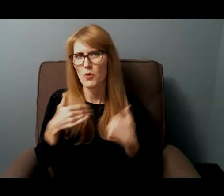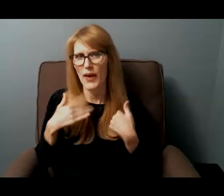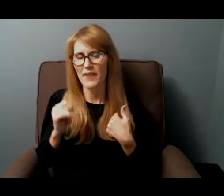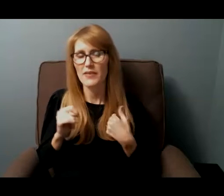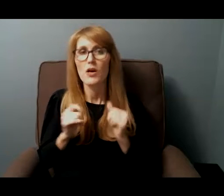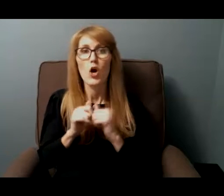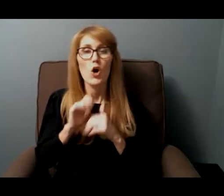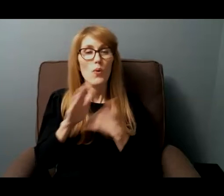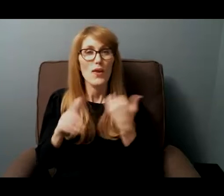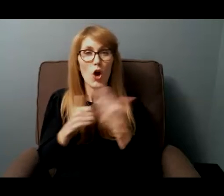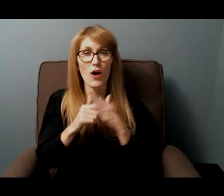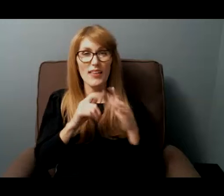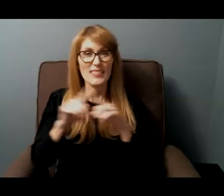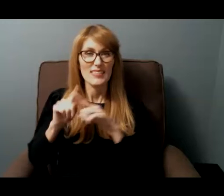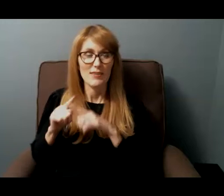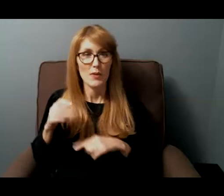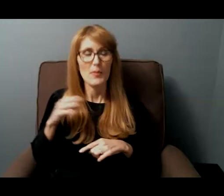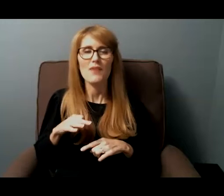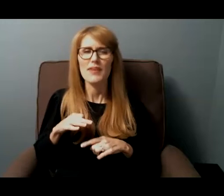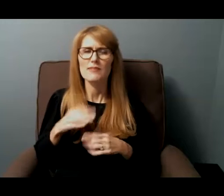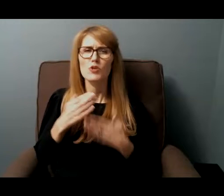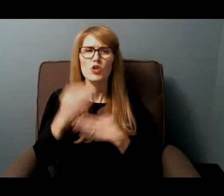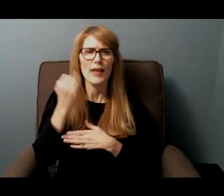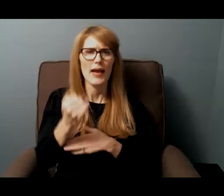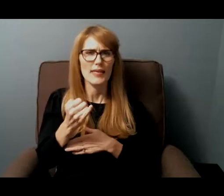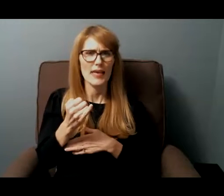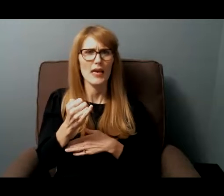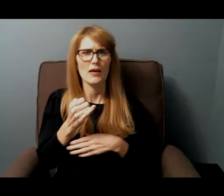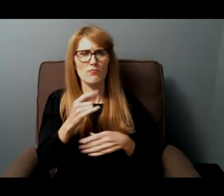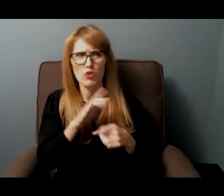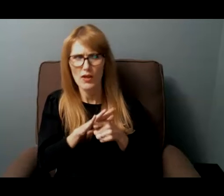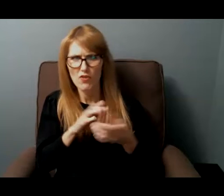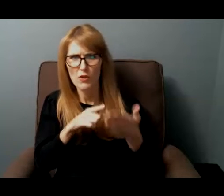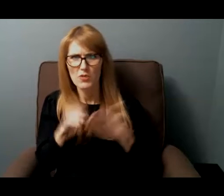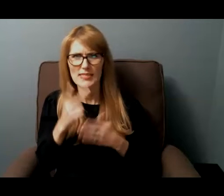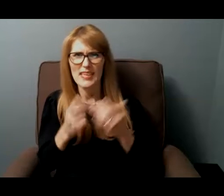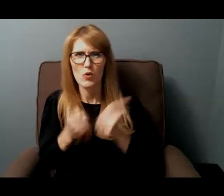you have so that as you begin learning about the different rules, you are clear about which